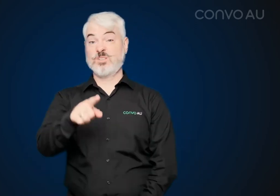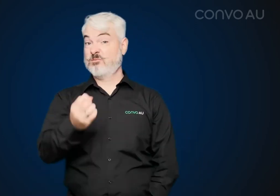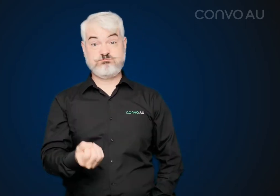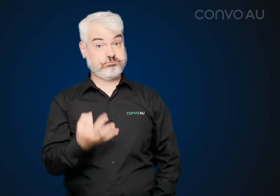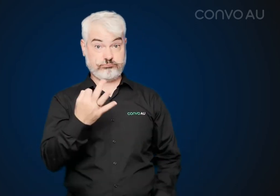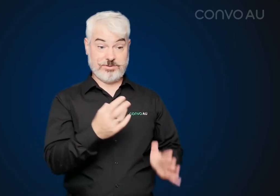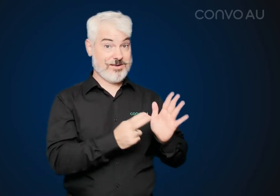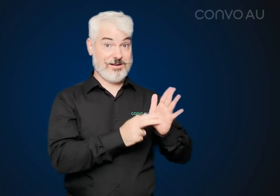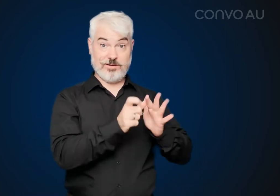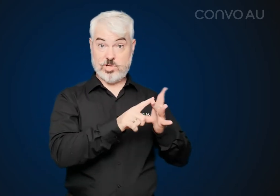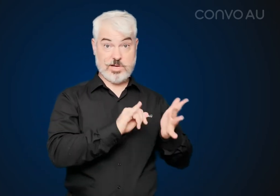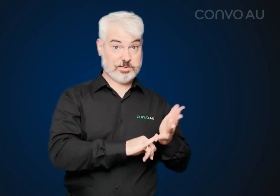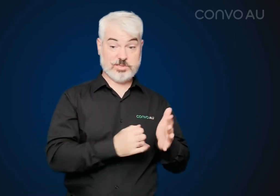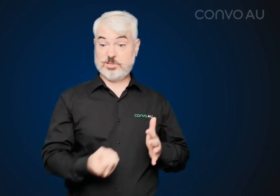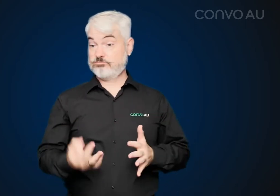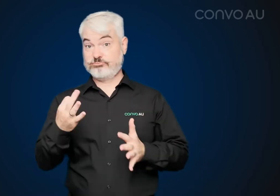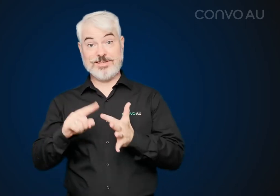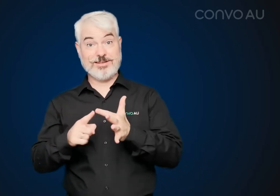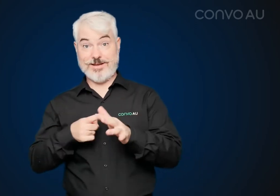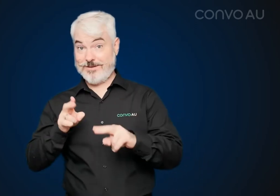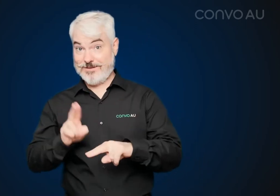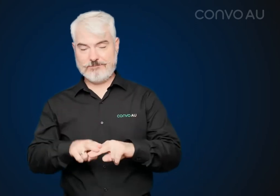If you do not have NDIS or EAF funding,